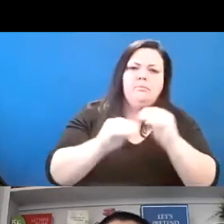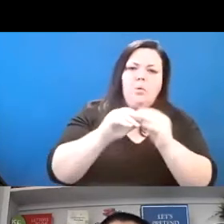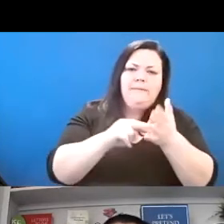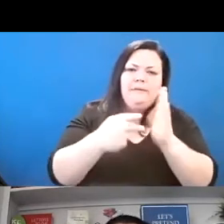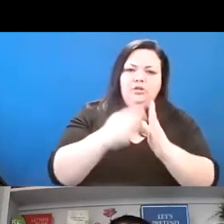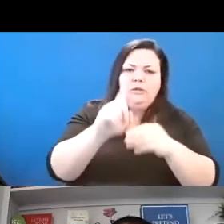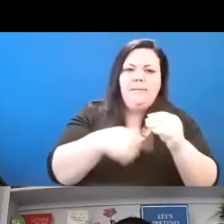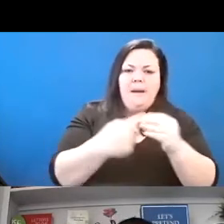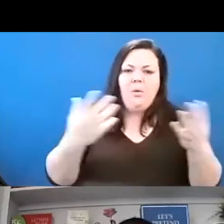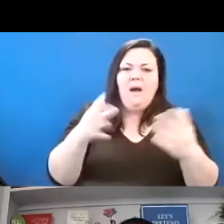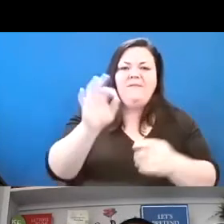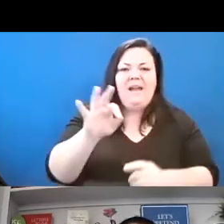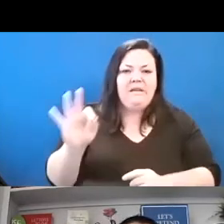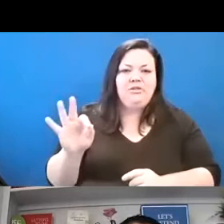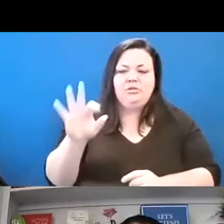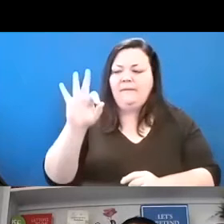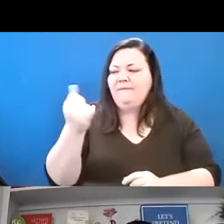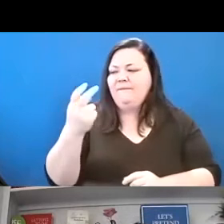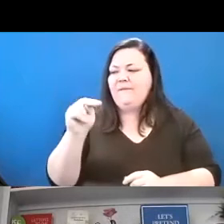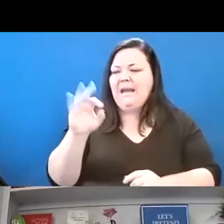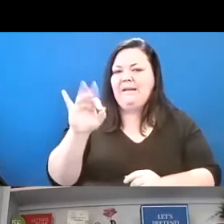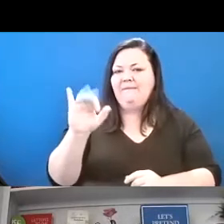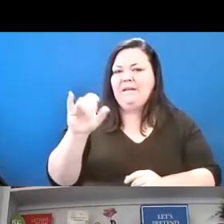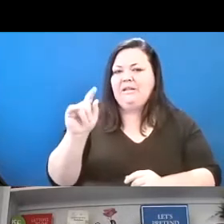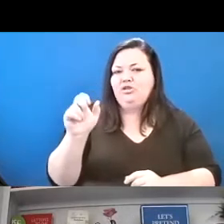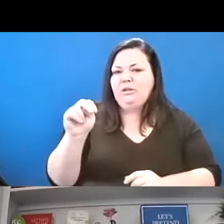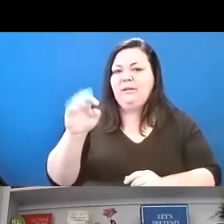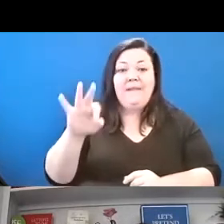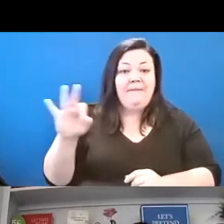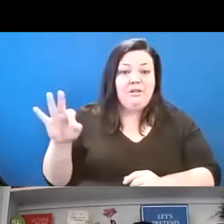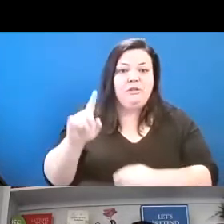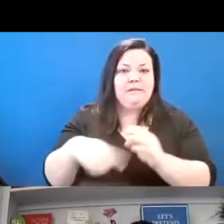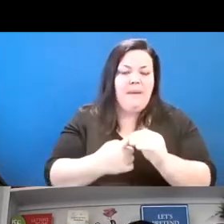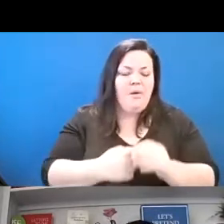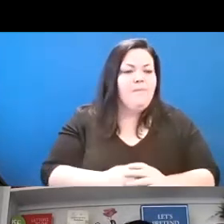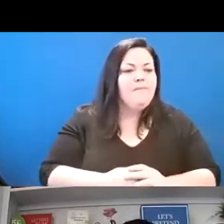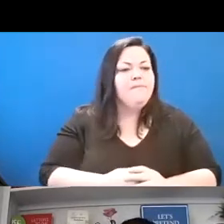fan fiction that are more expansive discuss things about uh that get into some of the details about